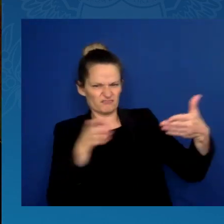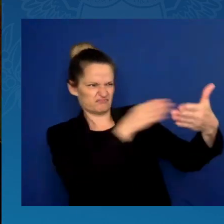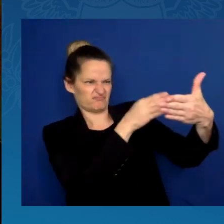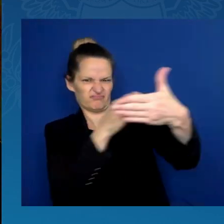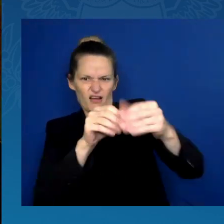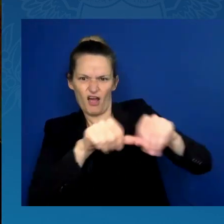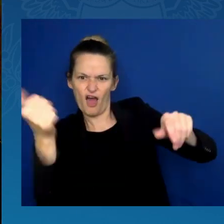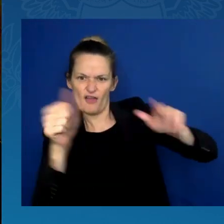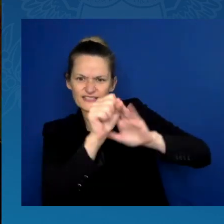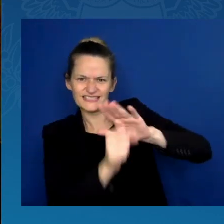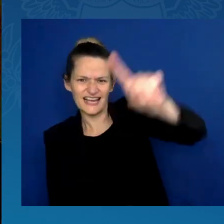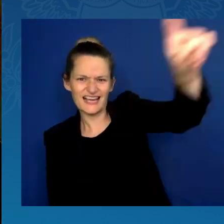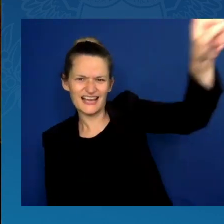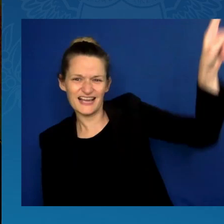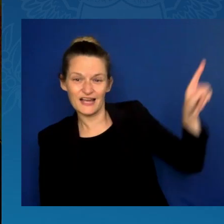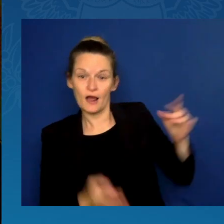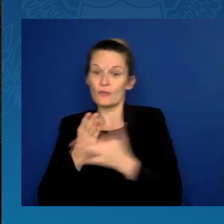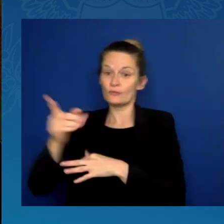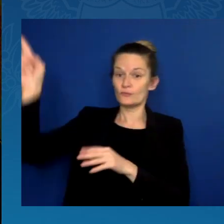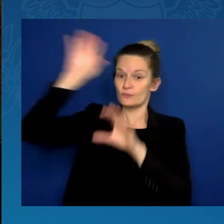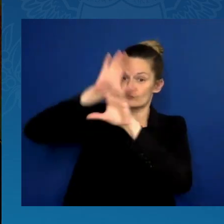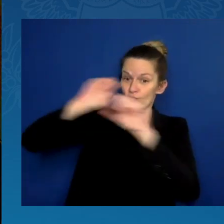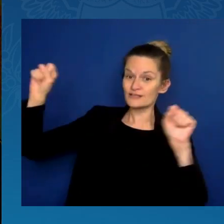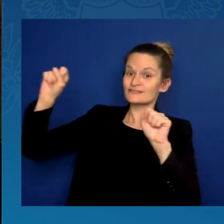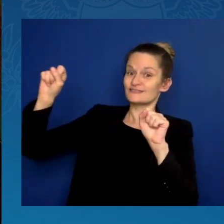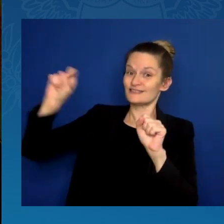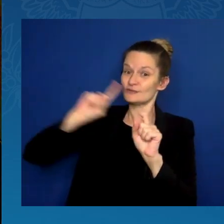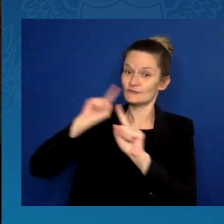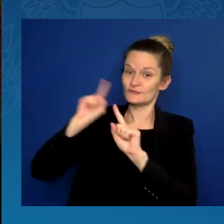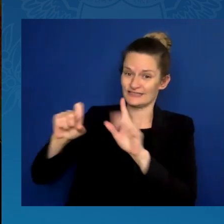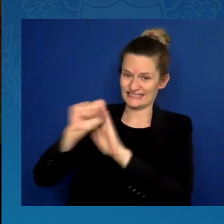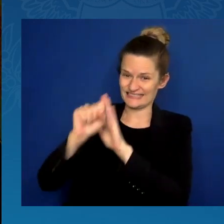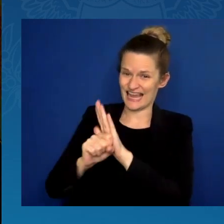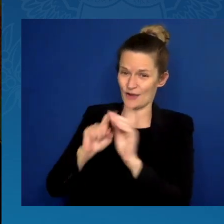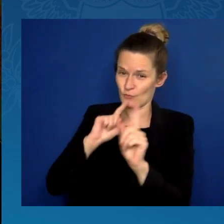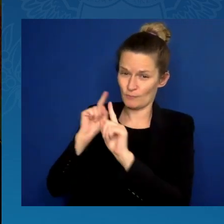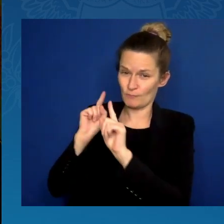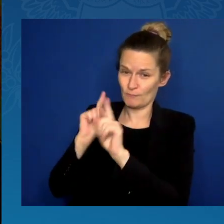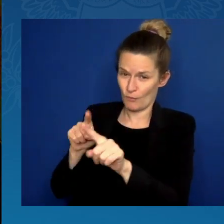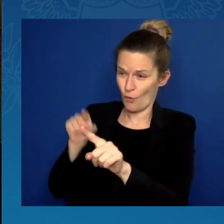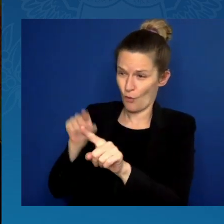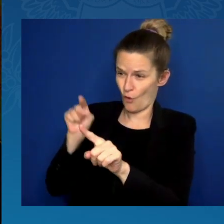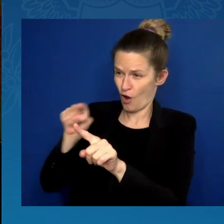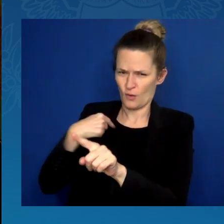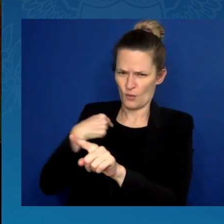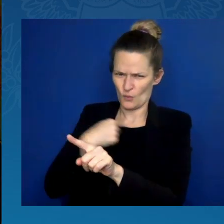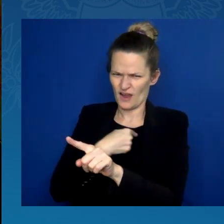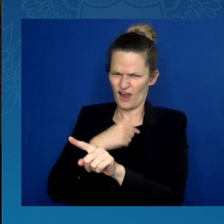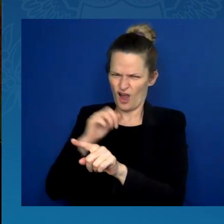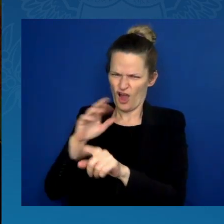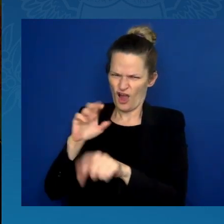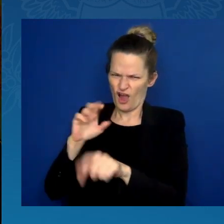continue to be committed to these efforts. And it's critical that when we return to Carson City this February, we take legislative action.